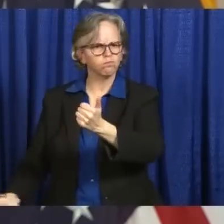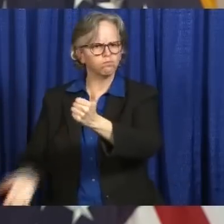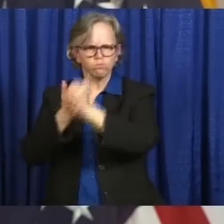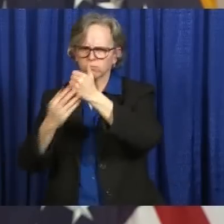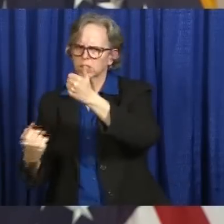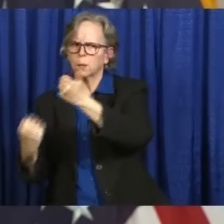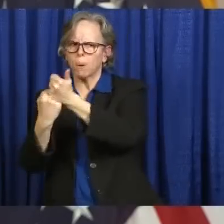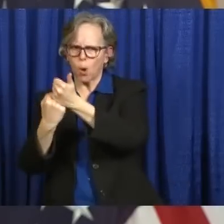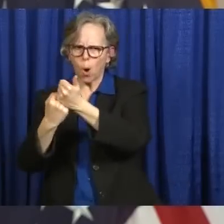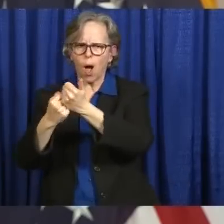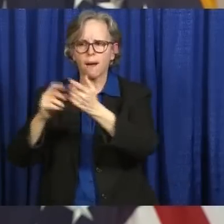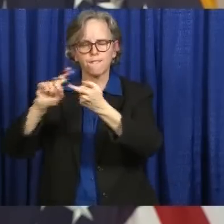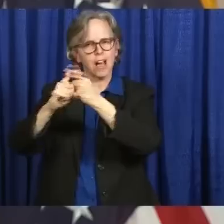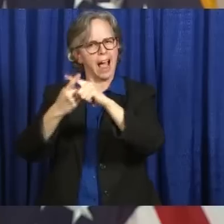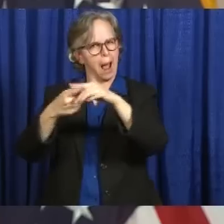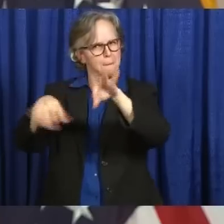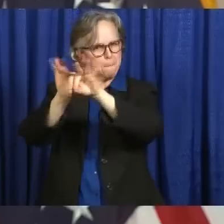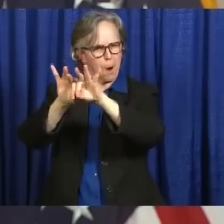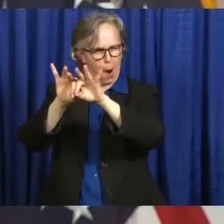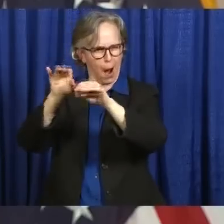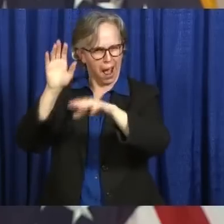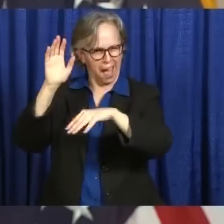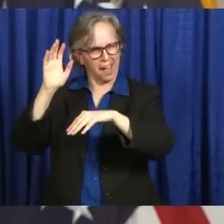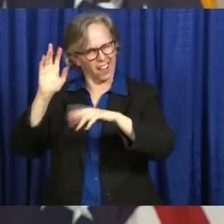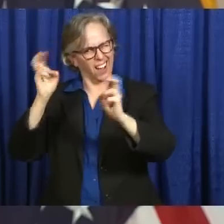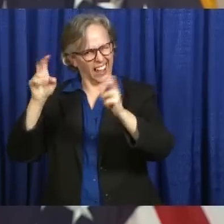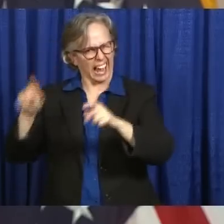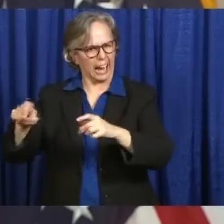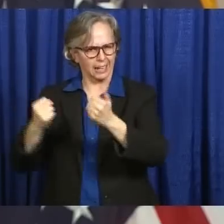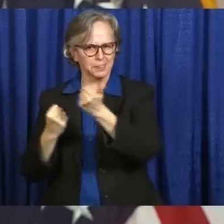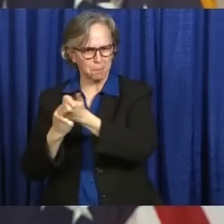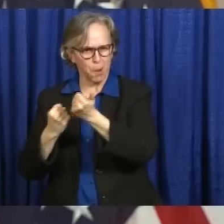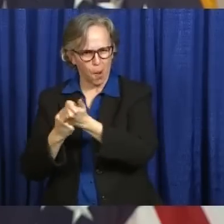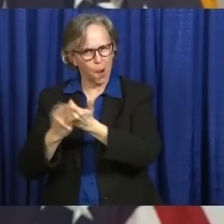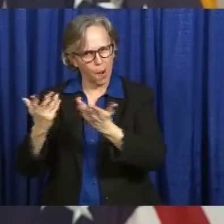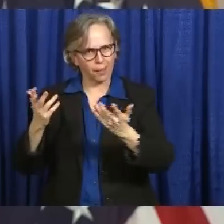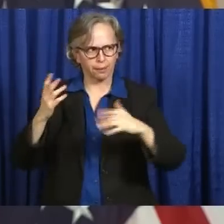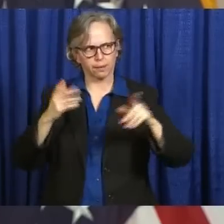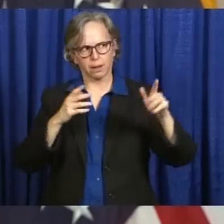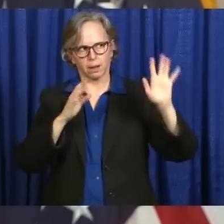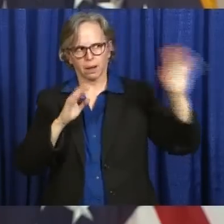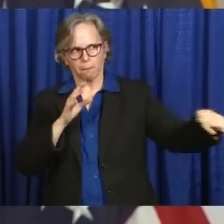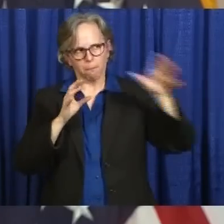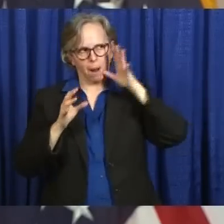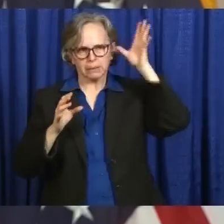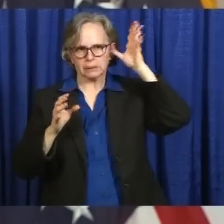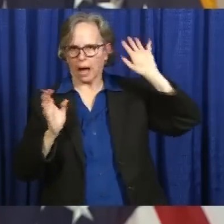AND SPACE TO CONNECT WITH THEIR FRIENDS TO GET THAT SUPPORT TOO. KIDS GET SUPPORT DIFFERENTLY